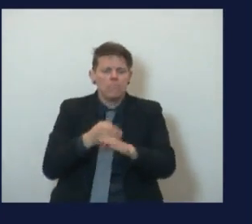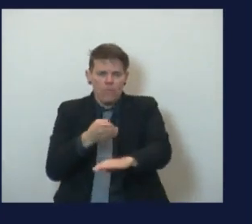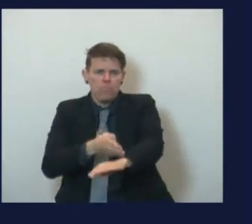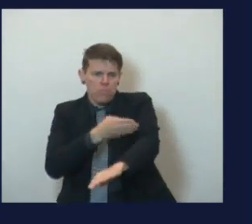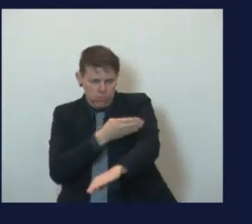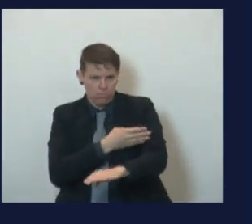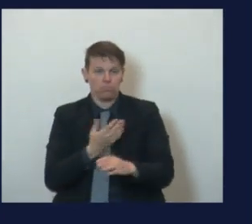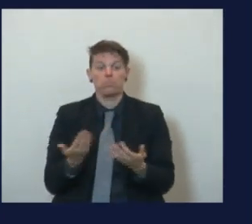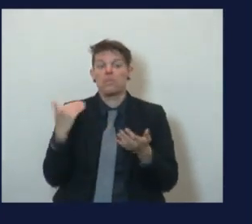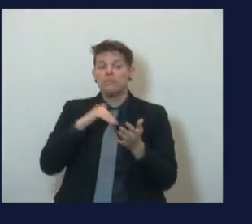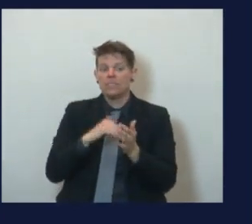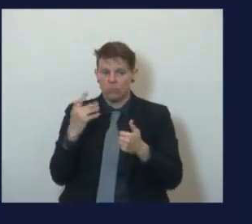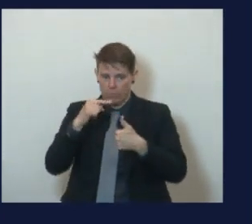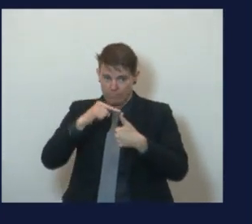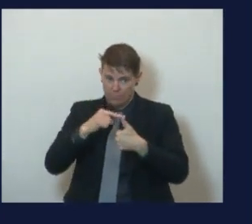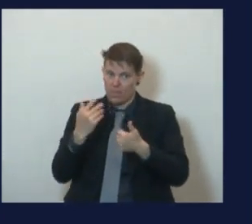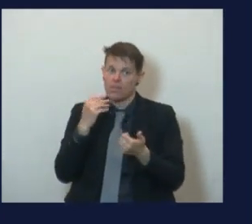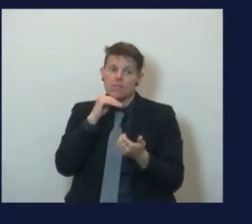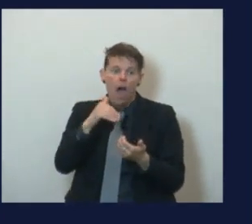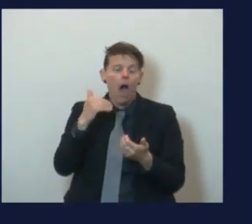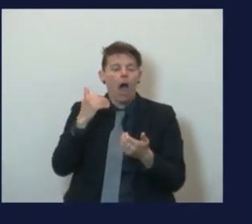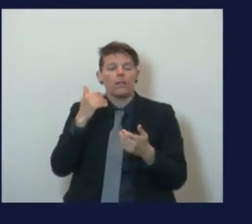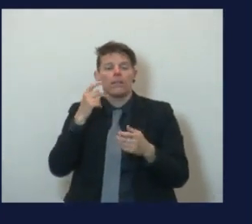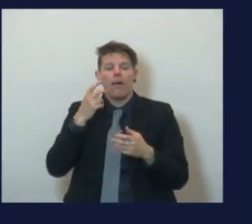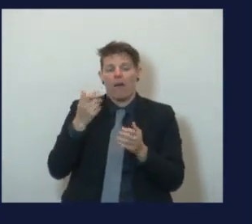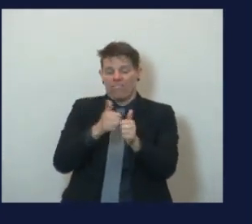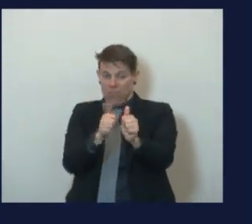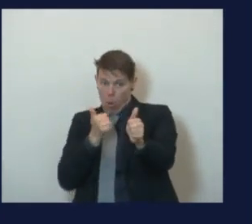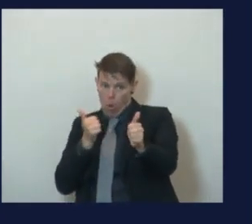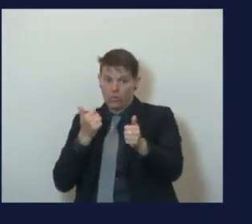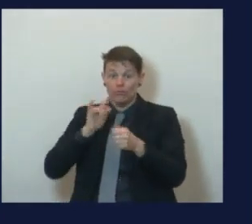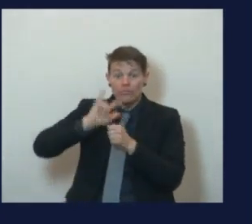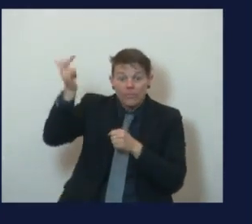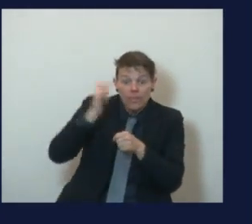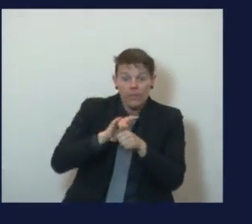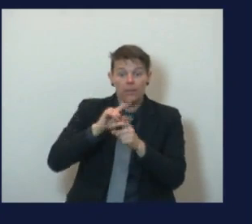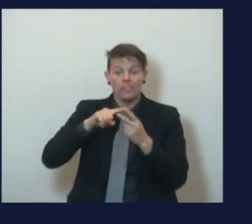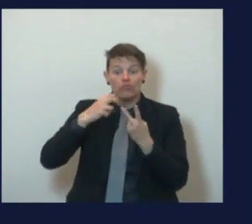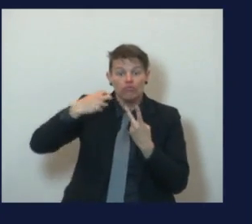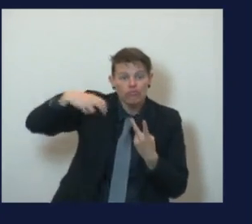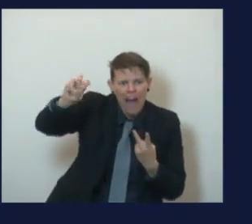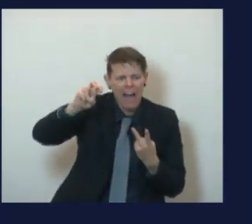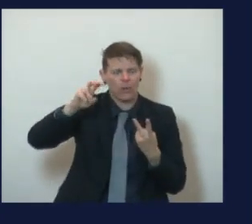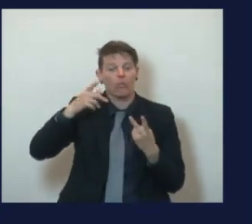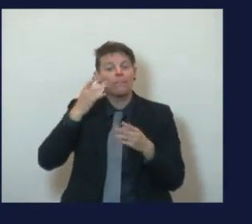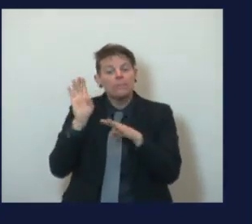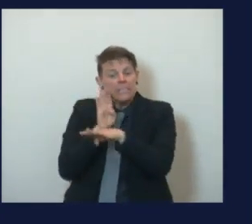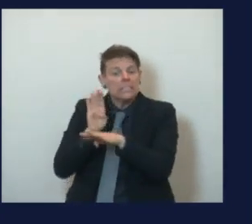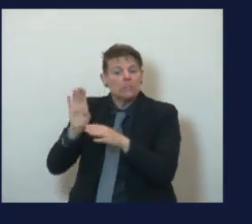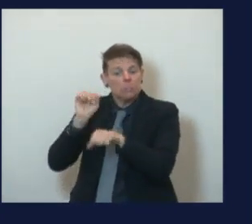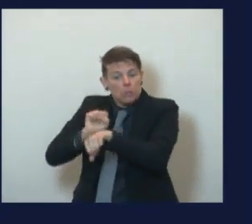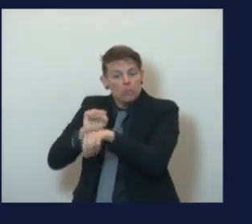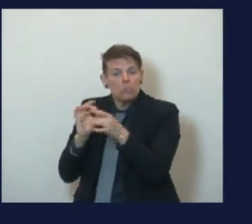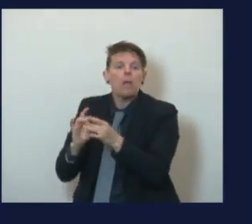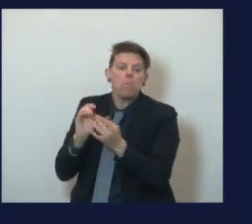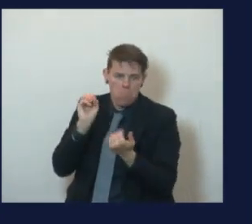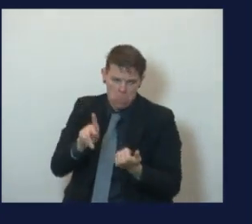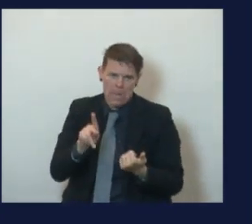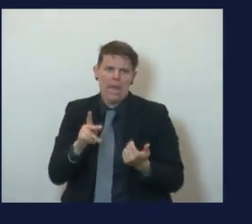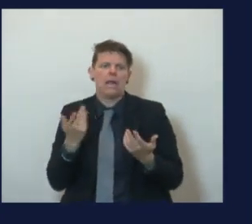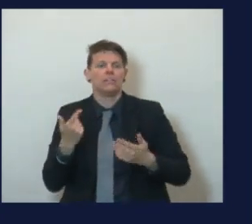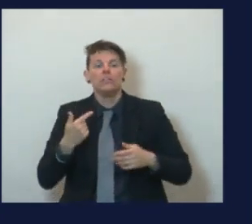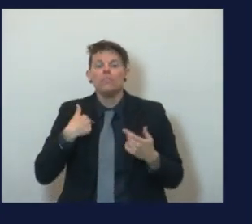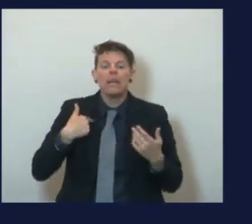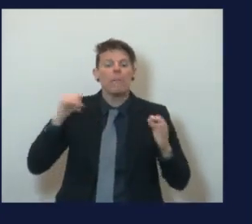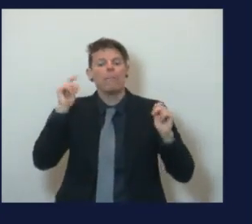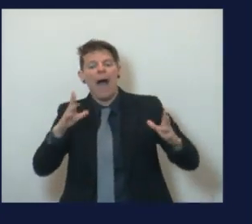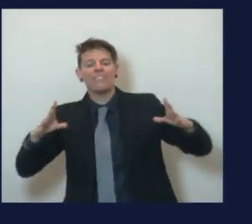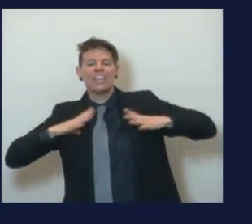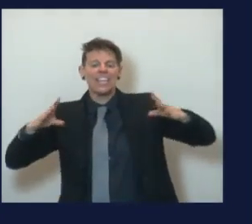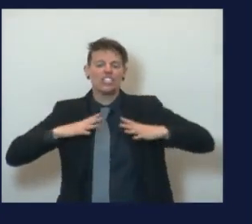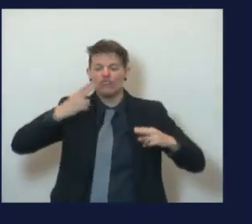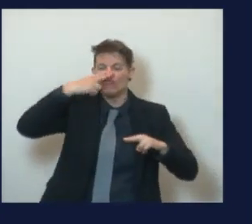NOT PERFECT AND WE CAN ALWAYS DO BETTER AND SO LET’S TALK ABOUT THAT ONE MORE TIME AVOID UNNECESSARY TRAVEL JUST BECAUSE NEW BUSINESSES ARE OPEN.